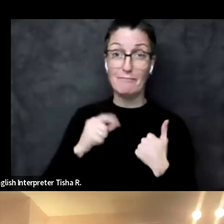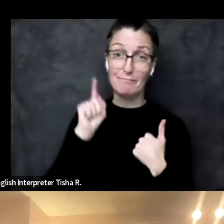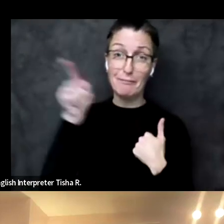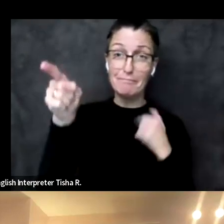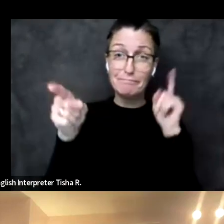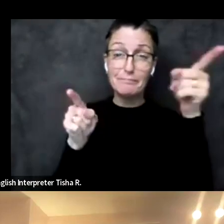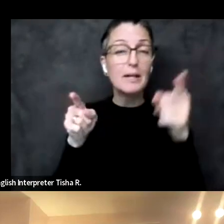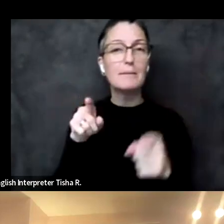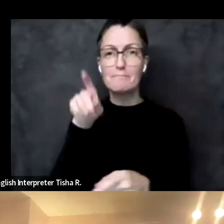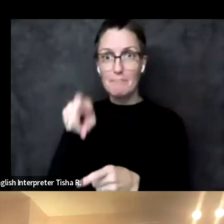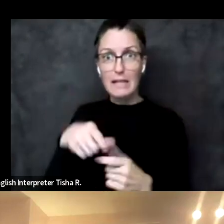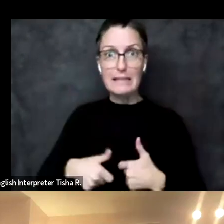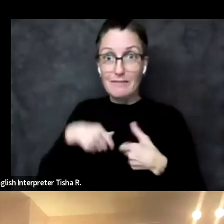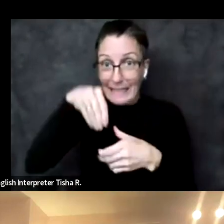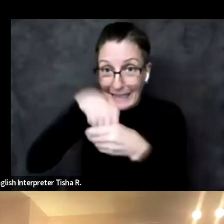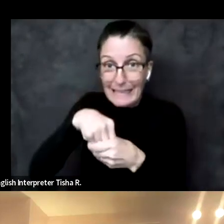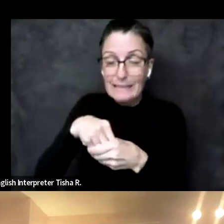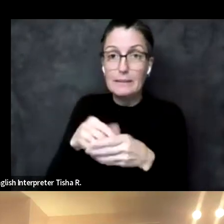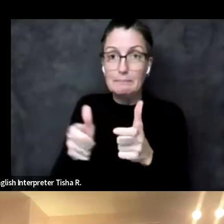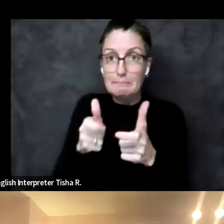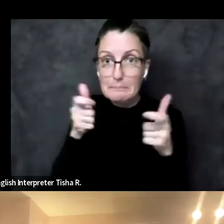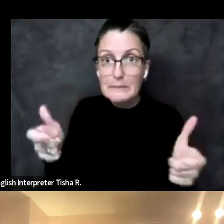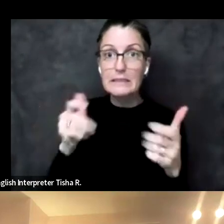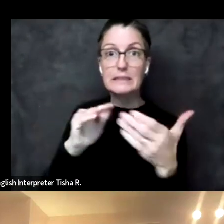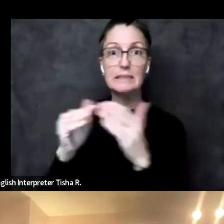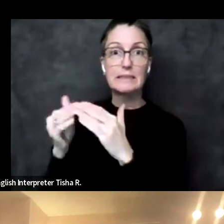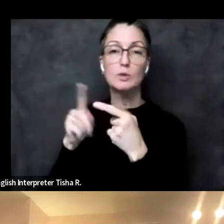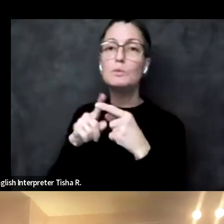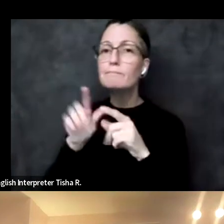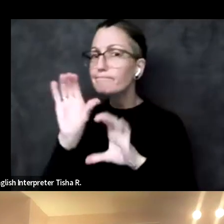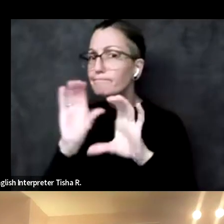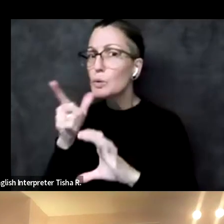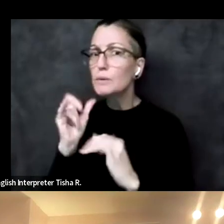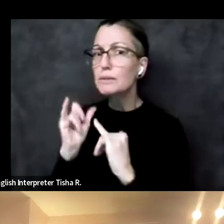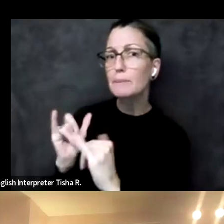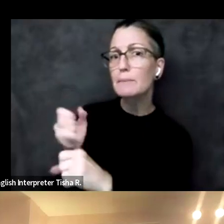to be able to find a filmmaking community or to be able to gain access to,